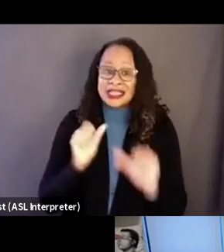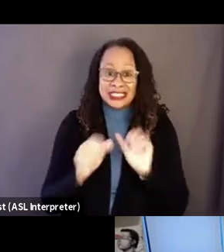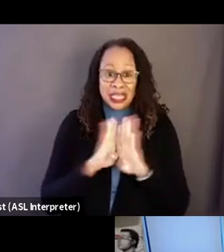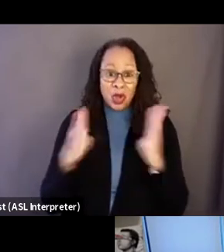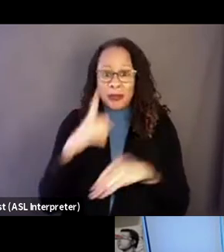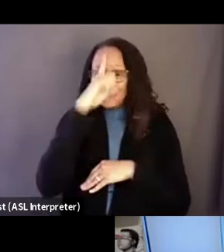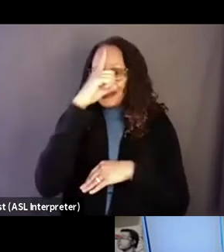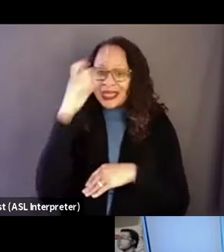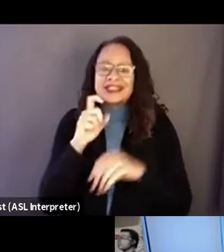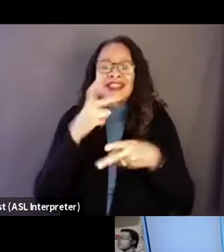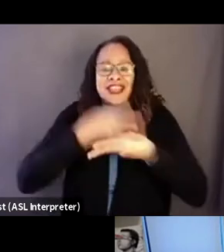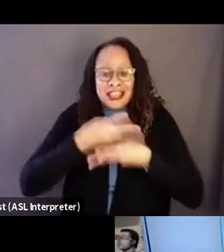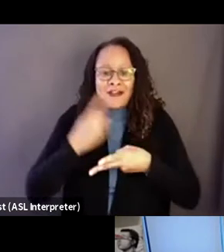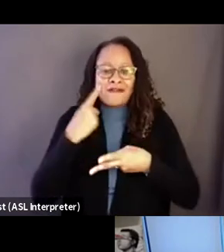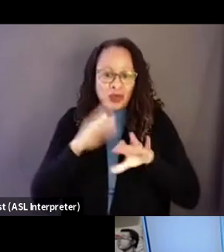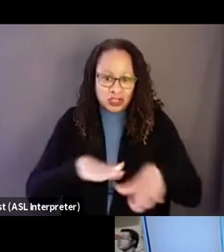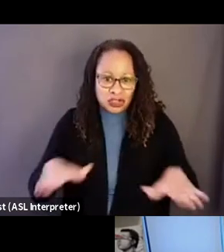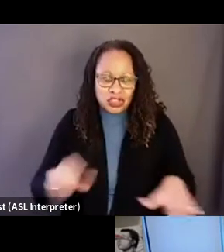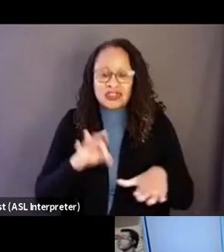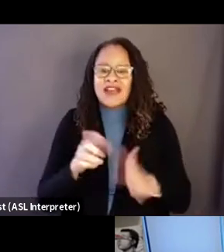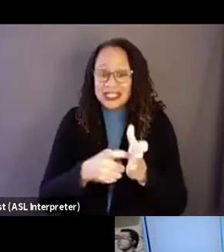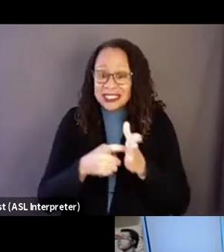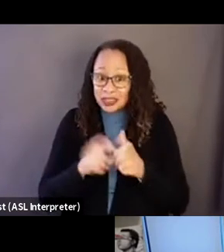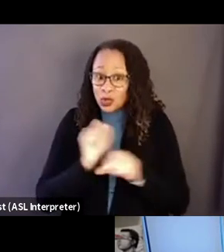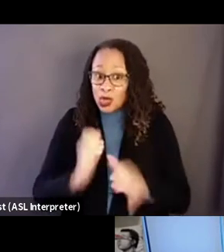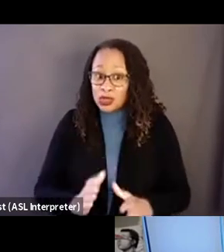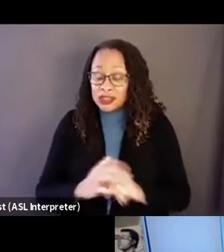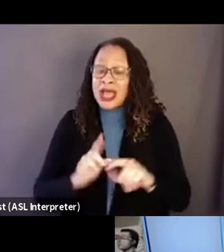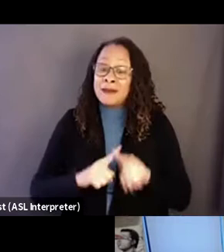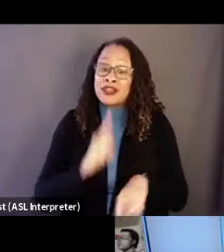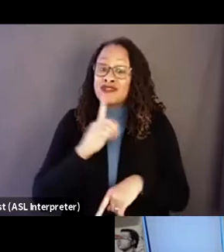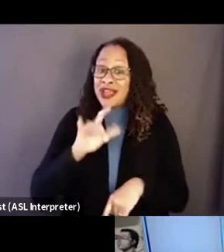because they care for the children of essential workers. But the reality is that none of them,